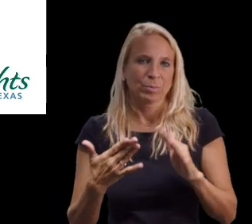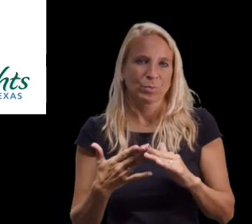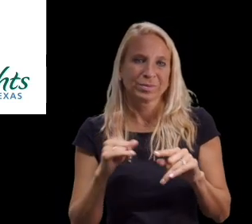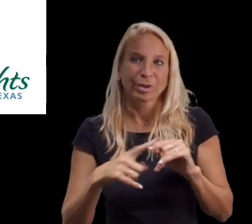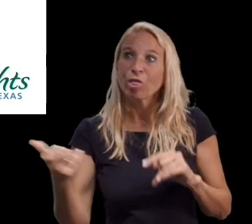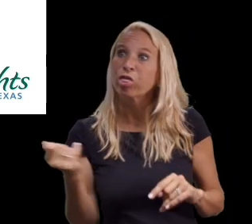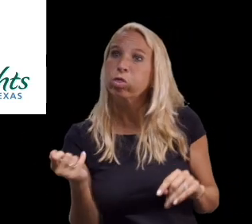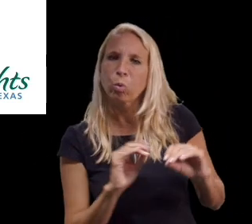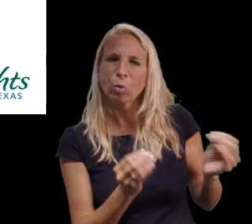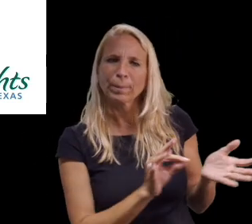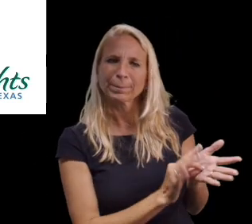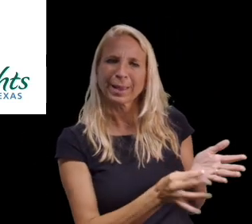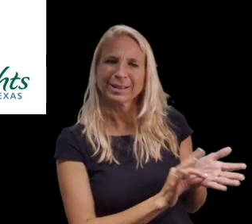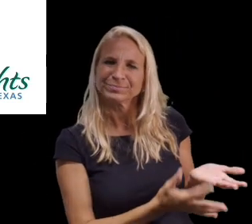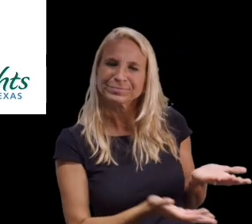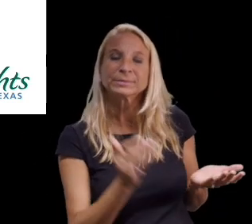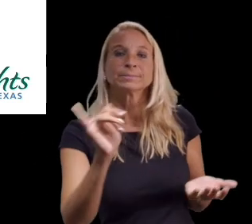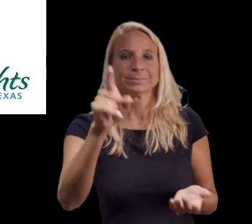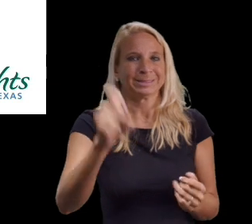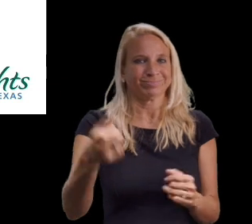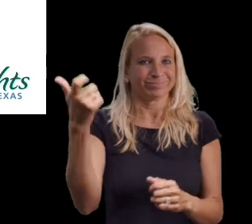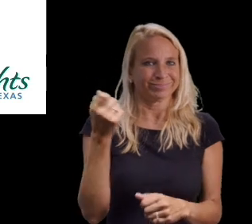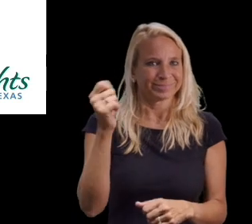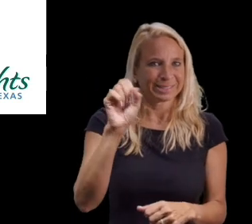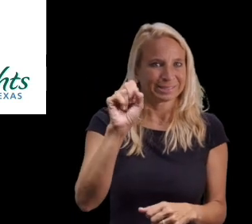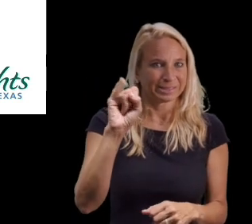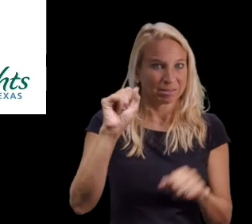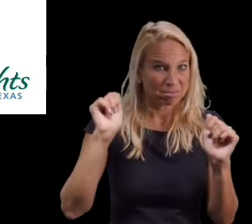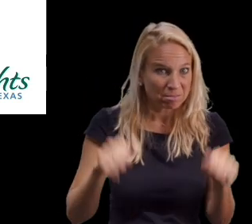including able to receive SSI or able